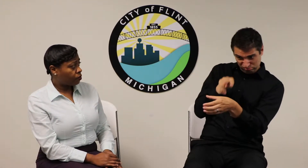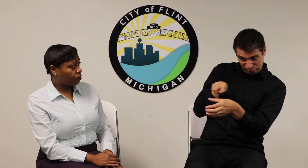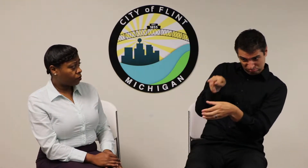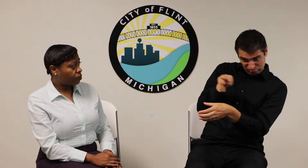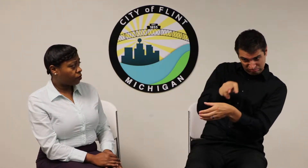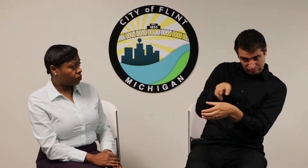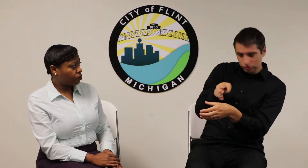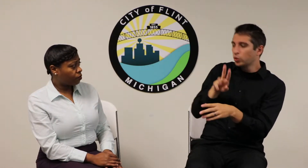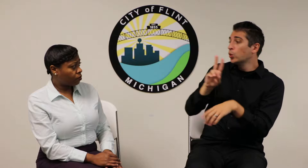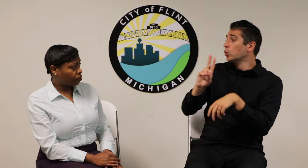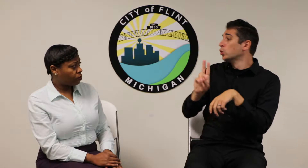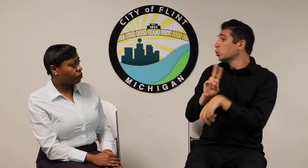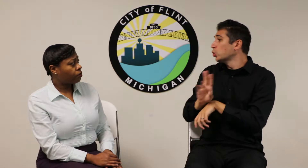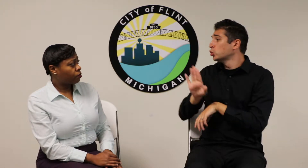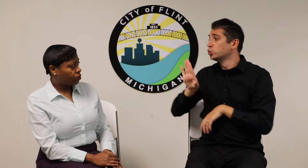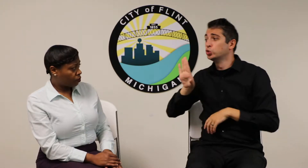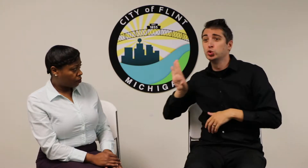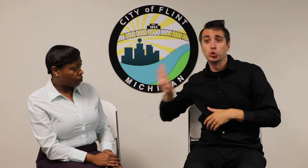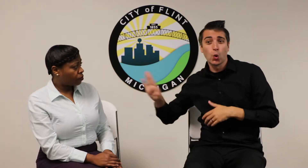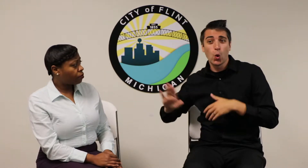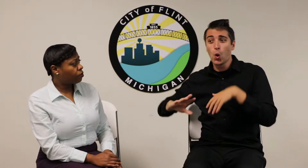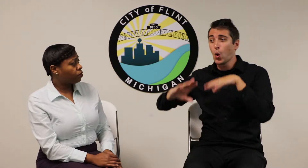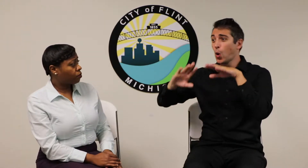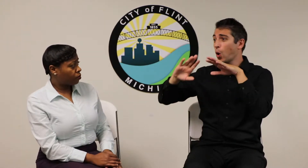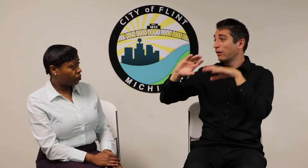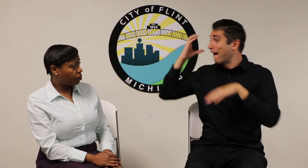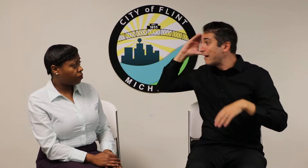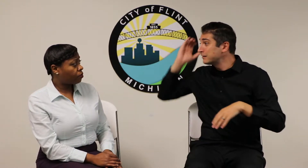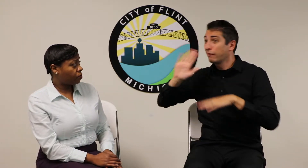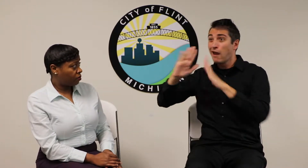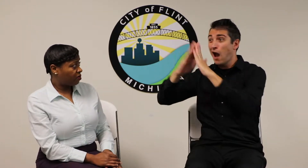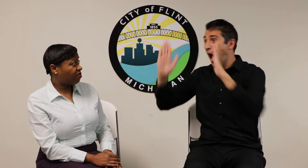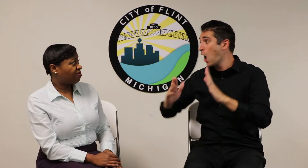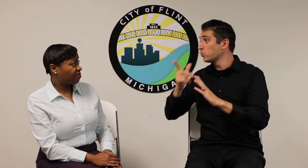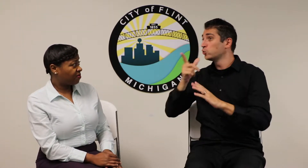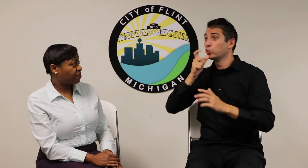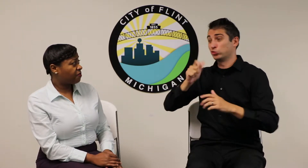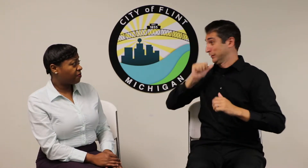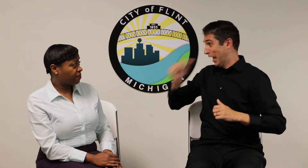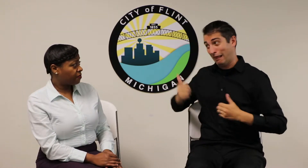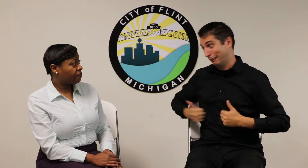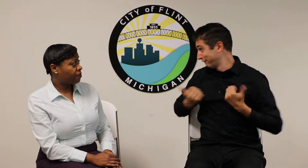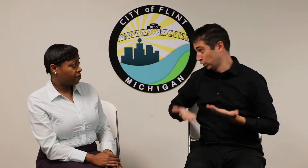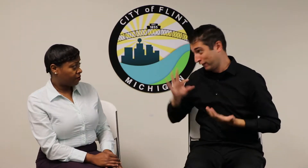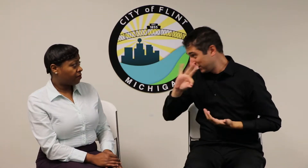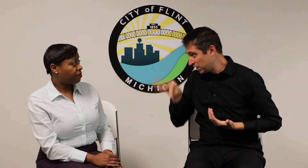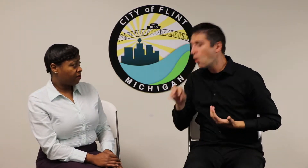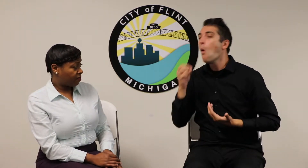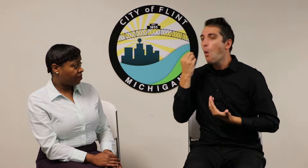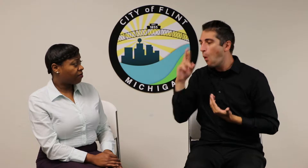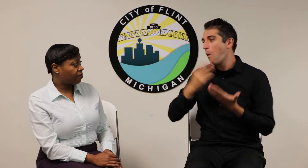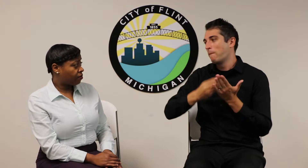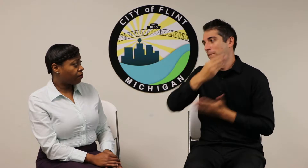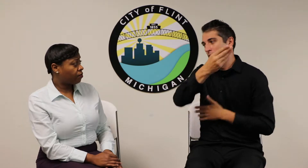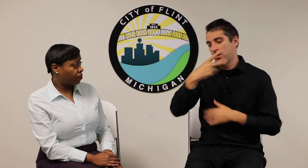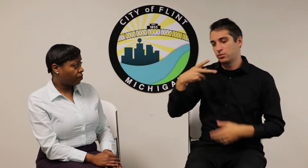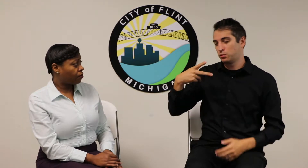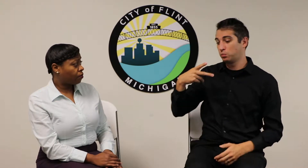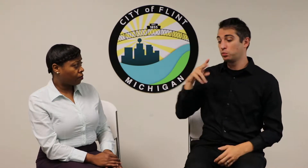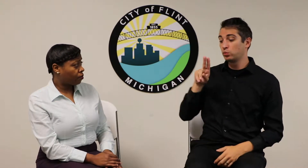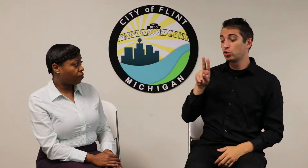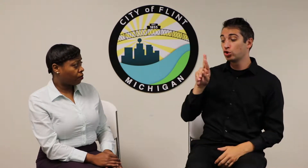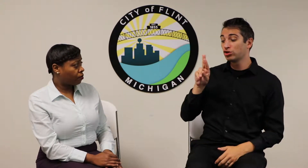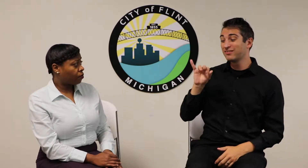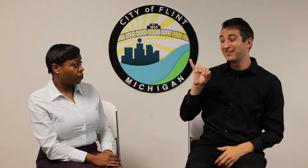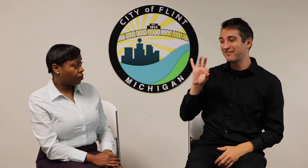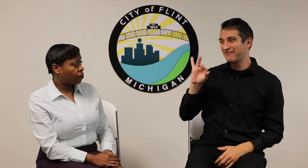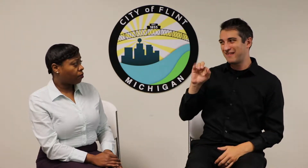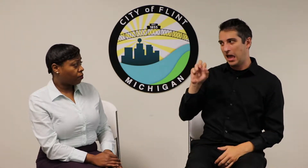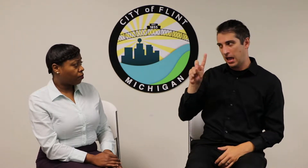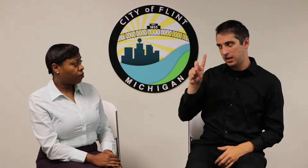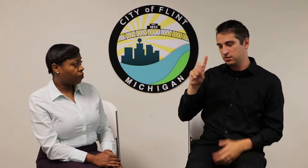cousin's house who lives in another city across the city line or use purified